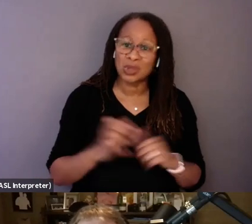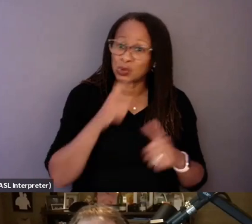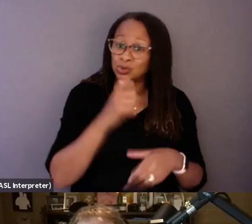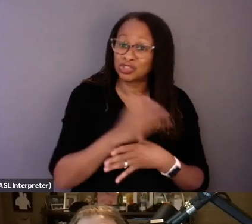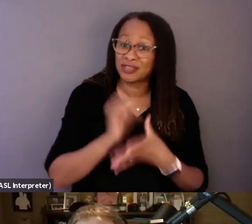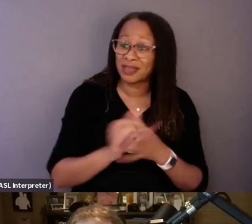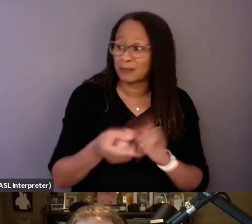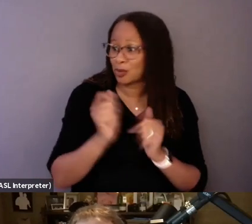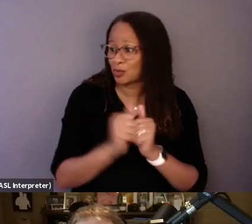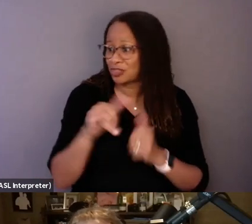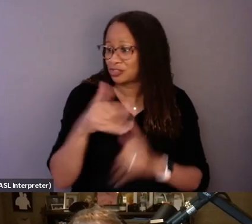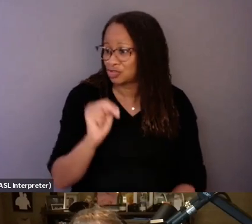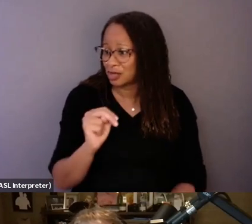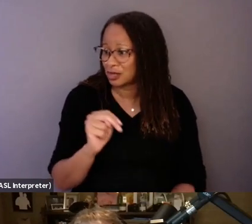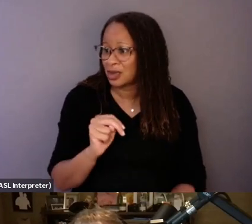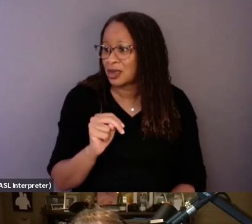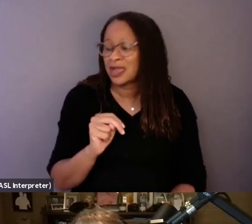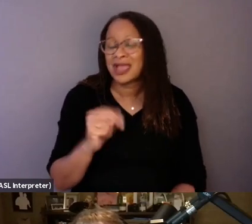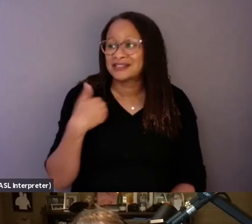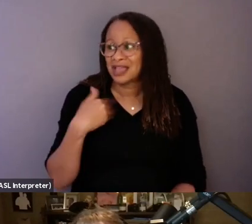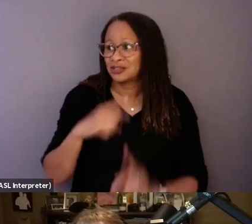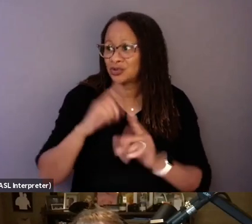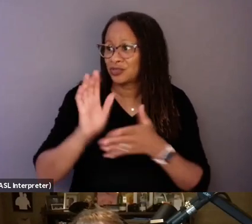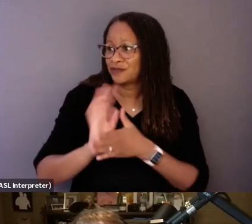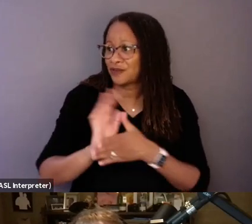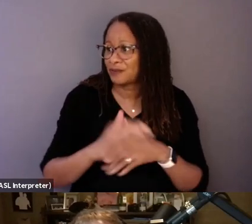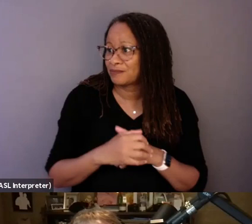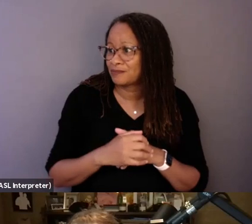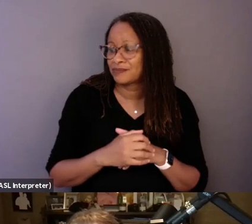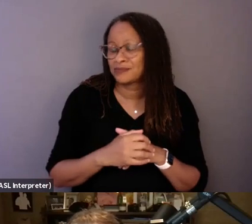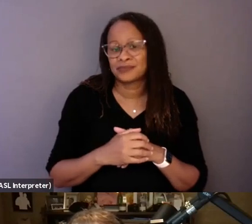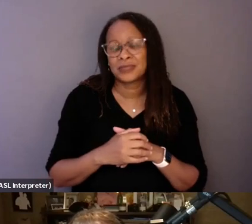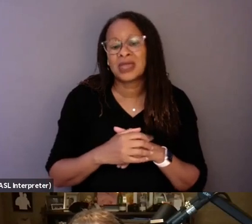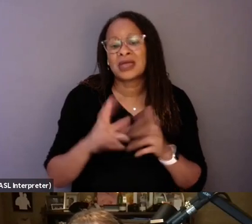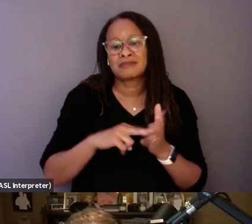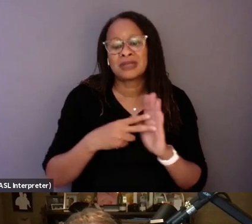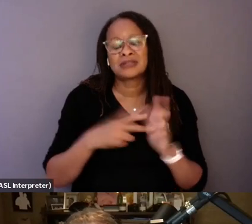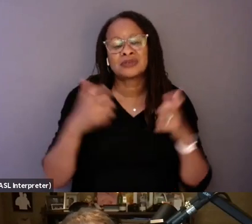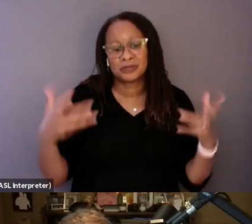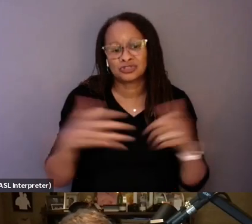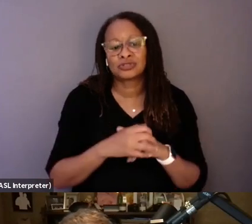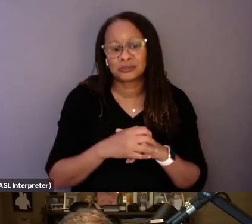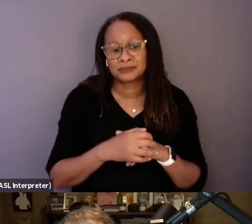with John have had to the film, because they... It meant so much, he was a guide.